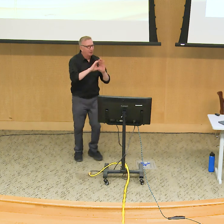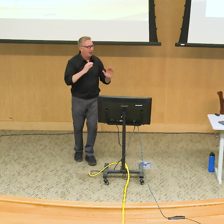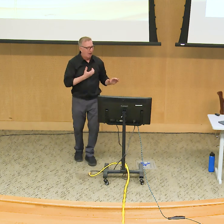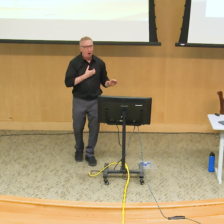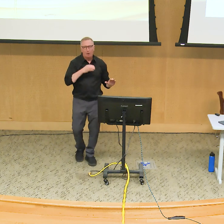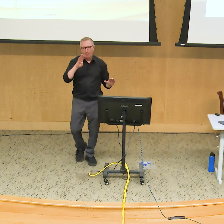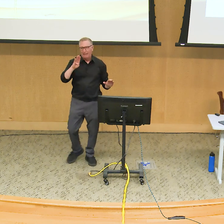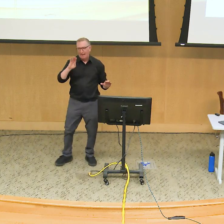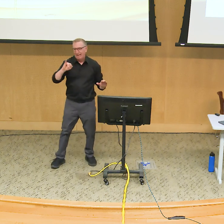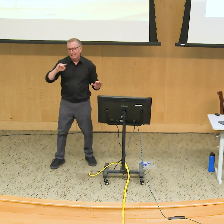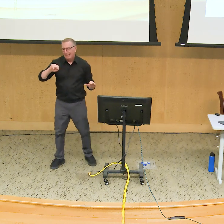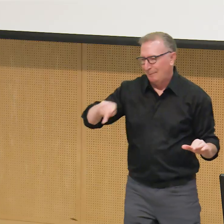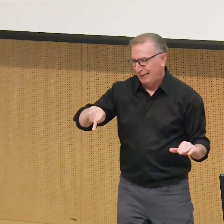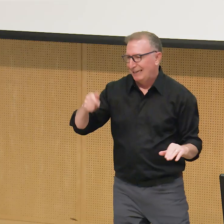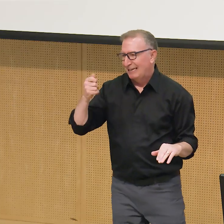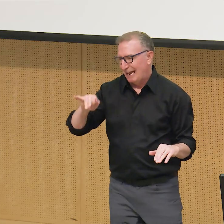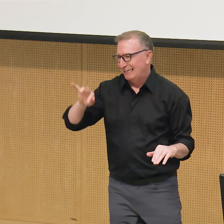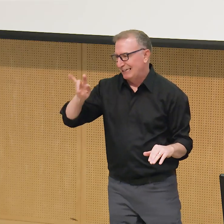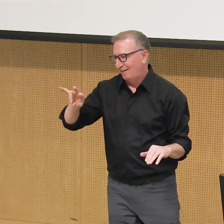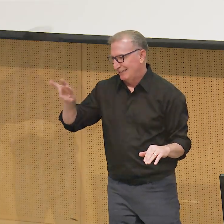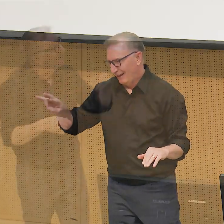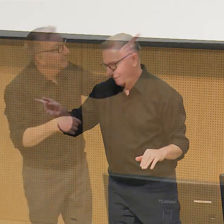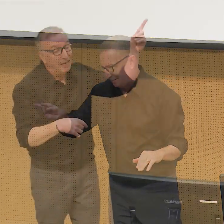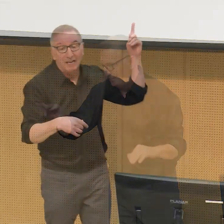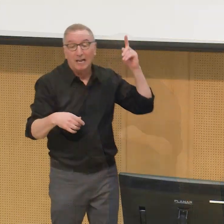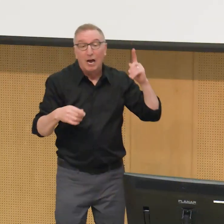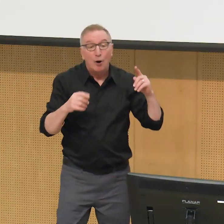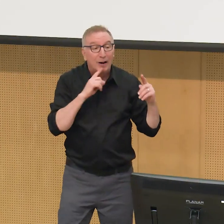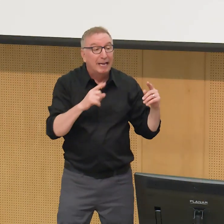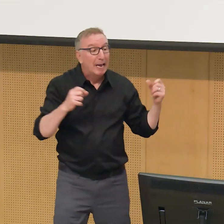This picture you see here is my BITP cohort.